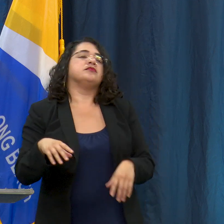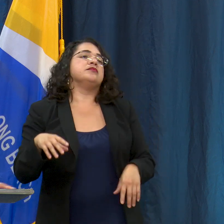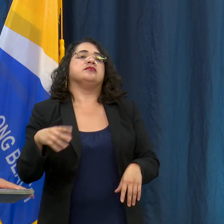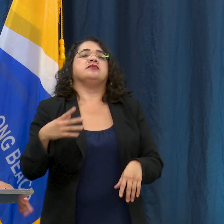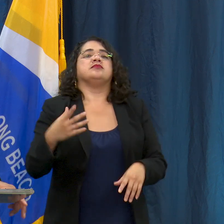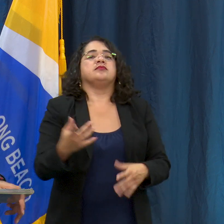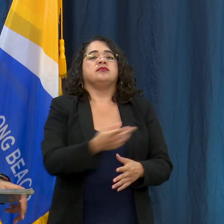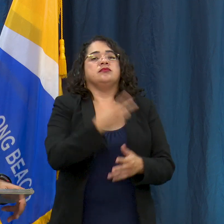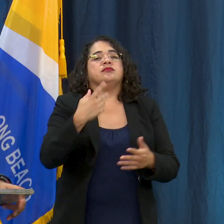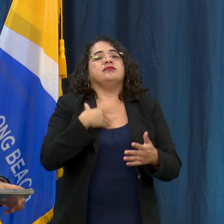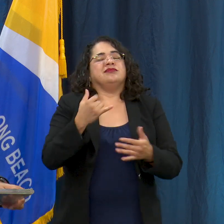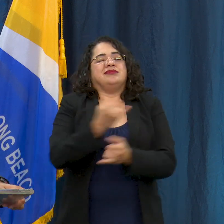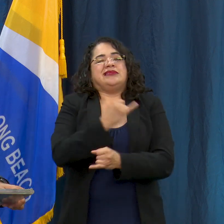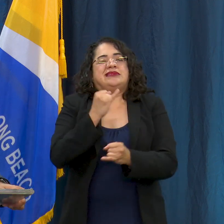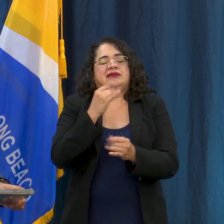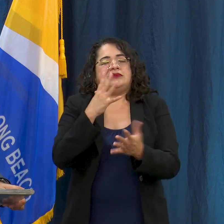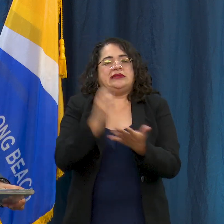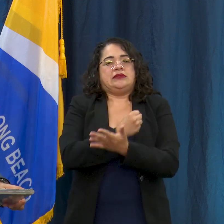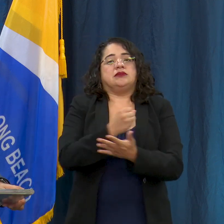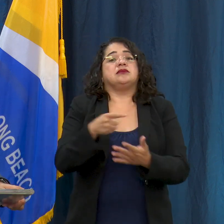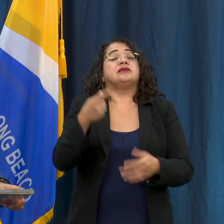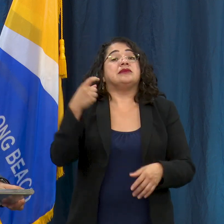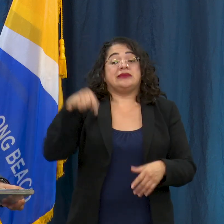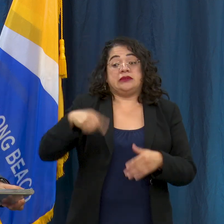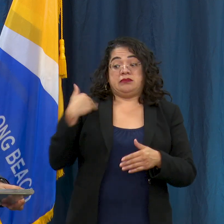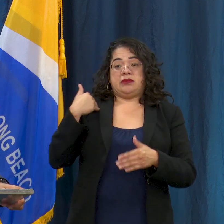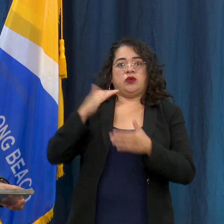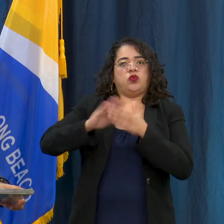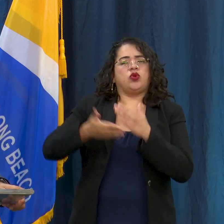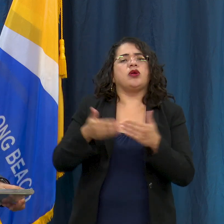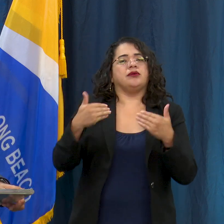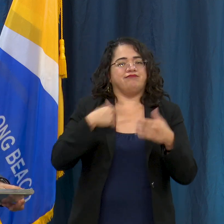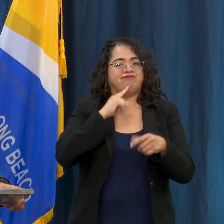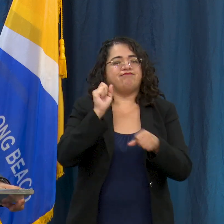final things - we also did enforcement this weekend. Our enforcement team went